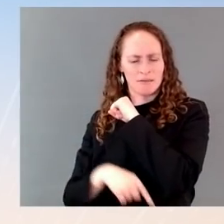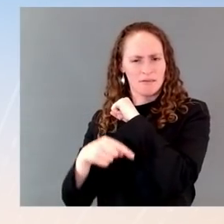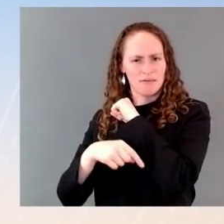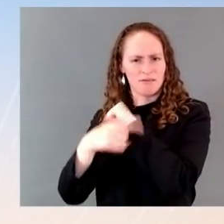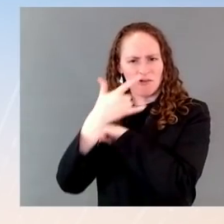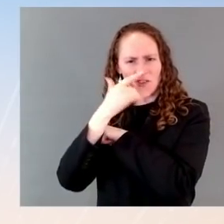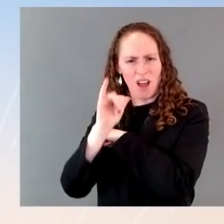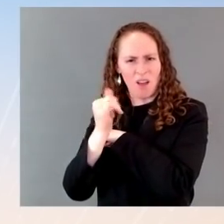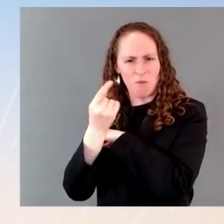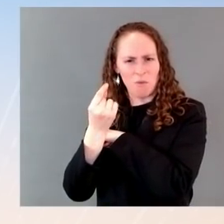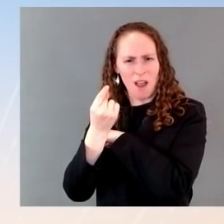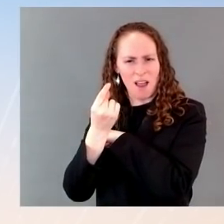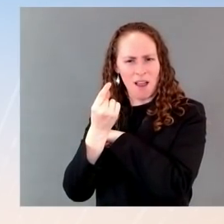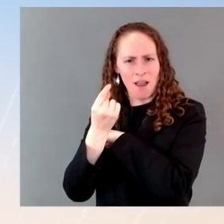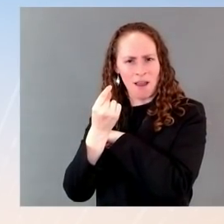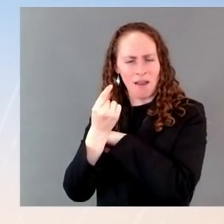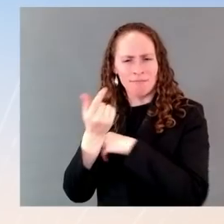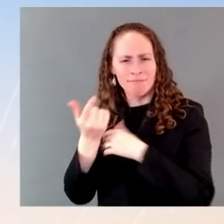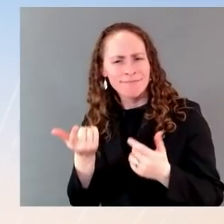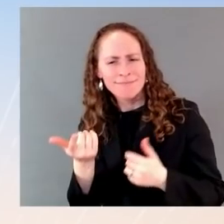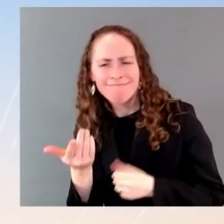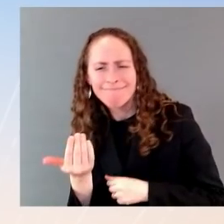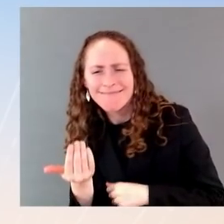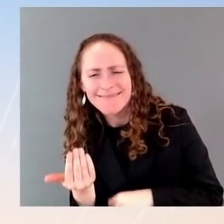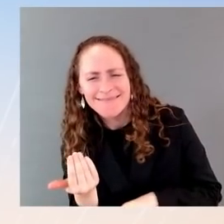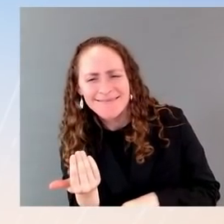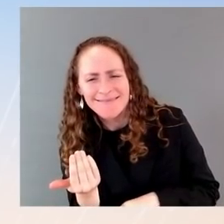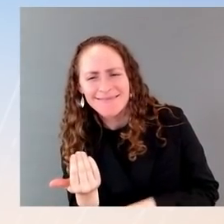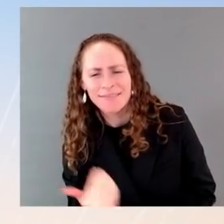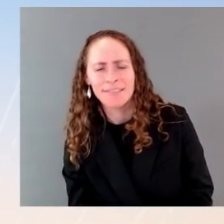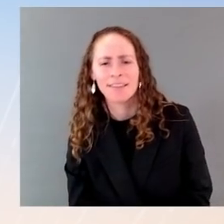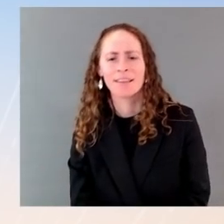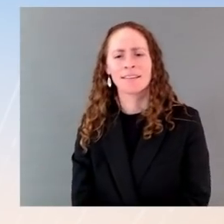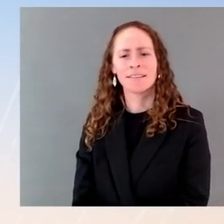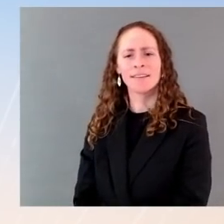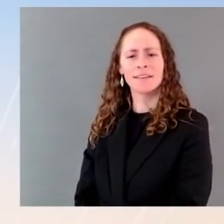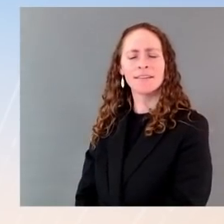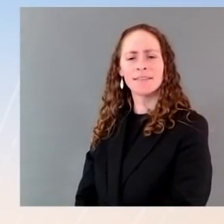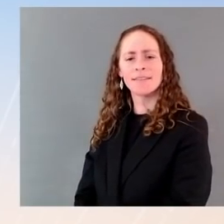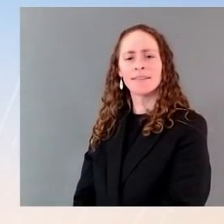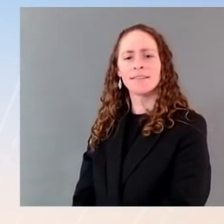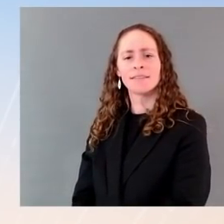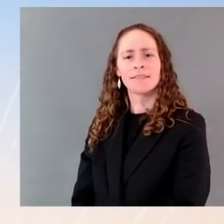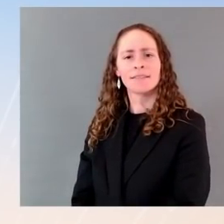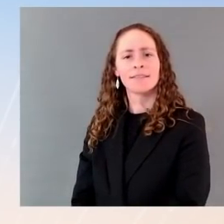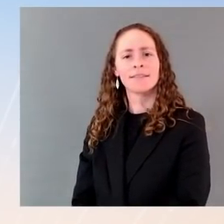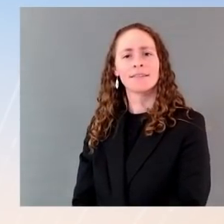sowing, you know, discontent or unrest in regions --